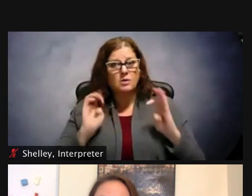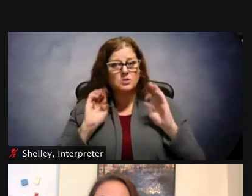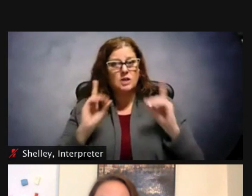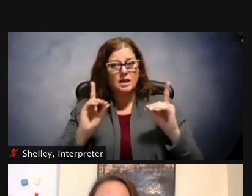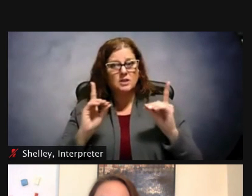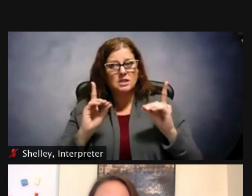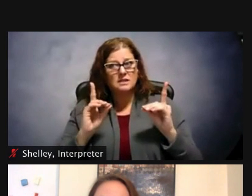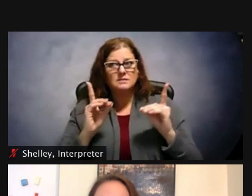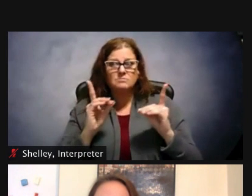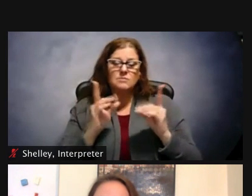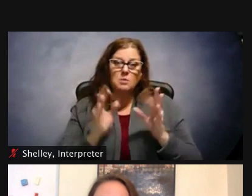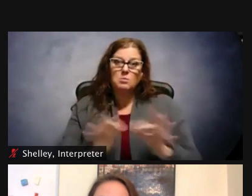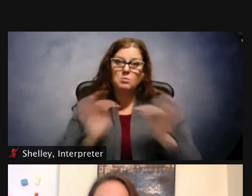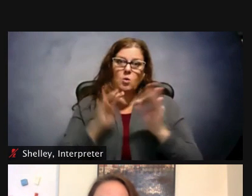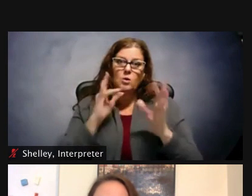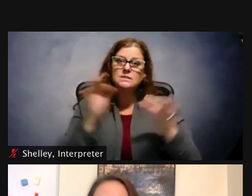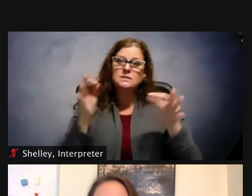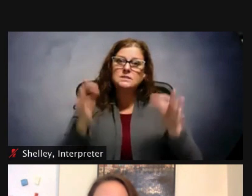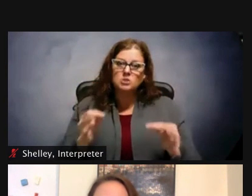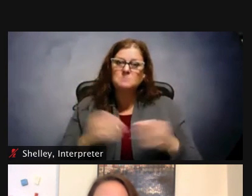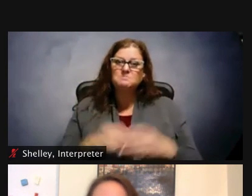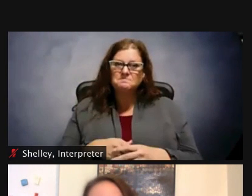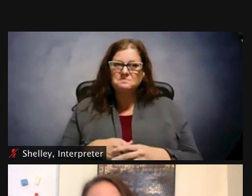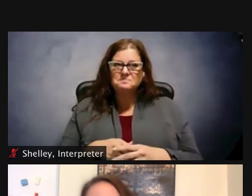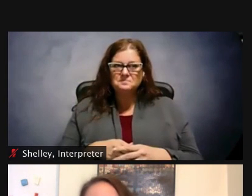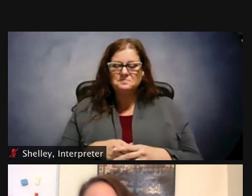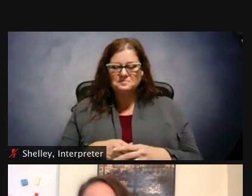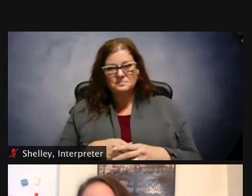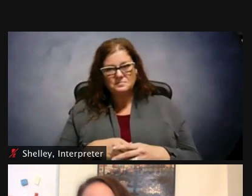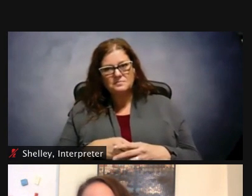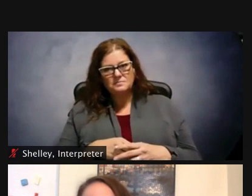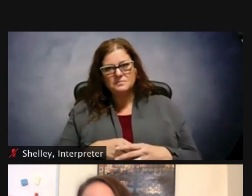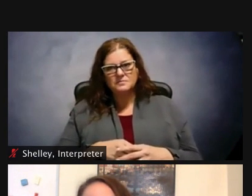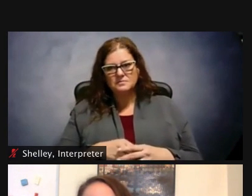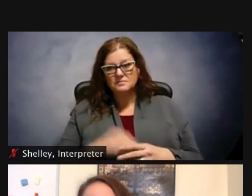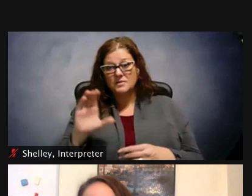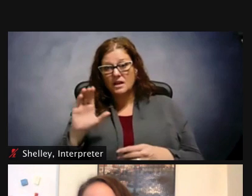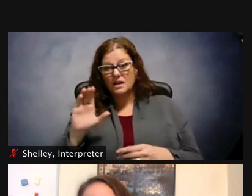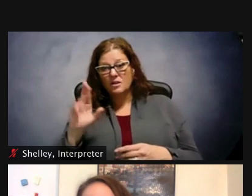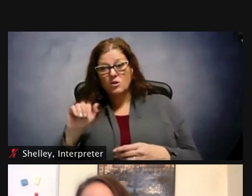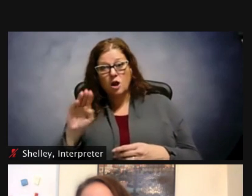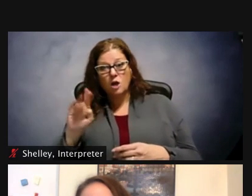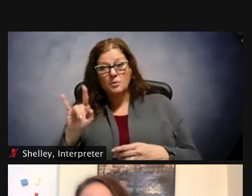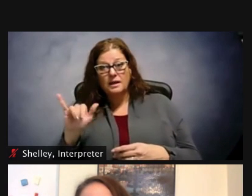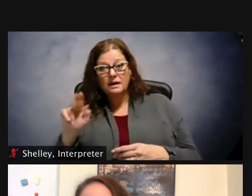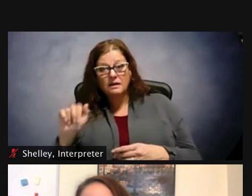important decision. And all yes and Carmelina also shared, “It takes very courageous conversations.”